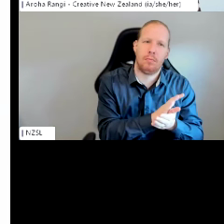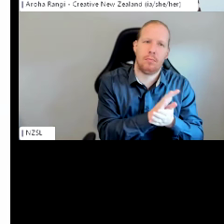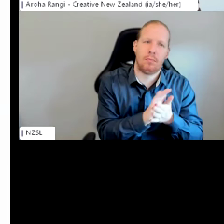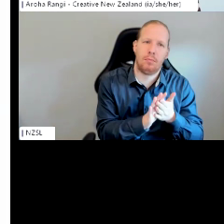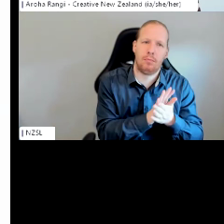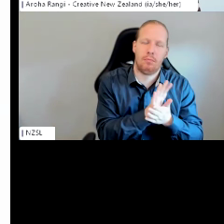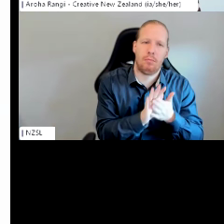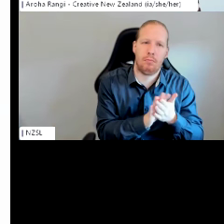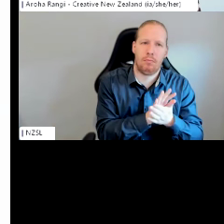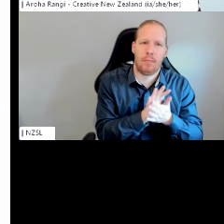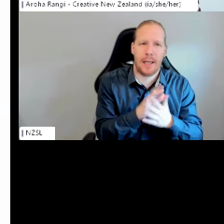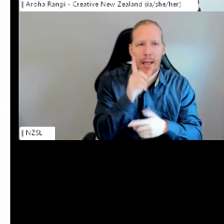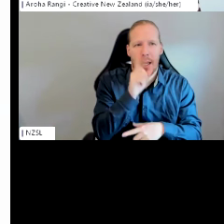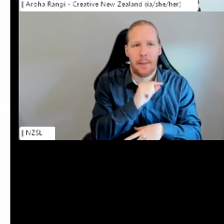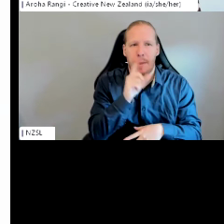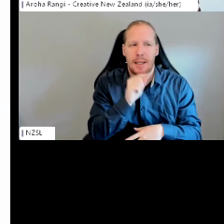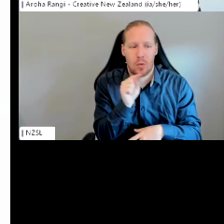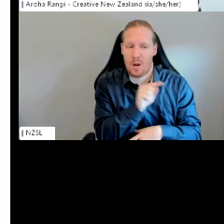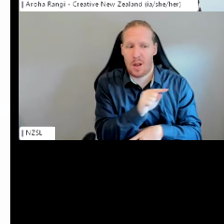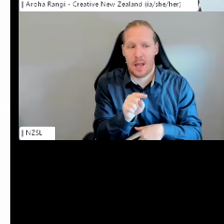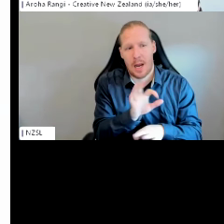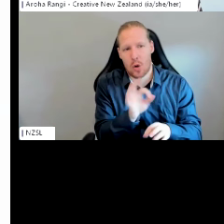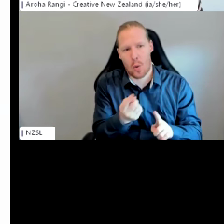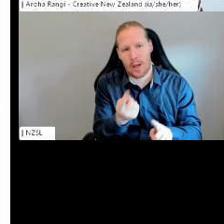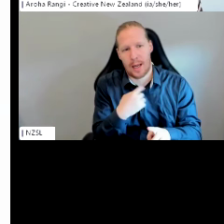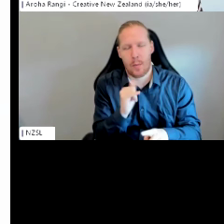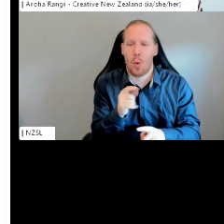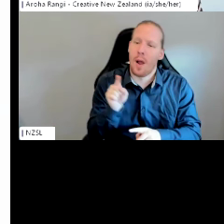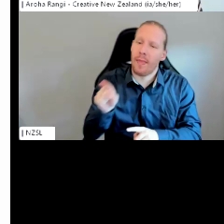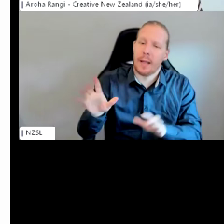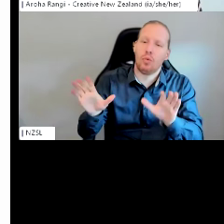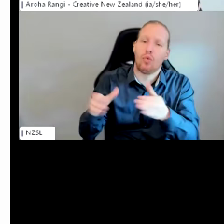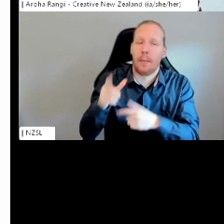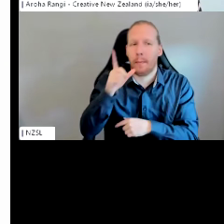and also the potential markets the people who say I've not tried that but I would like to give it a